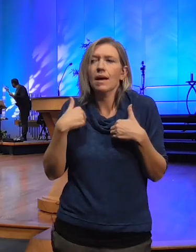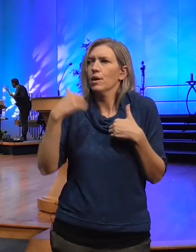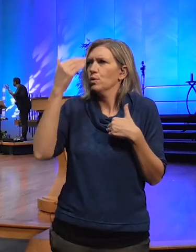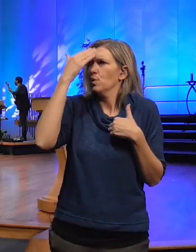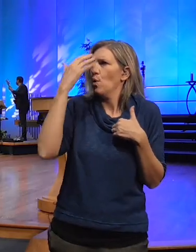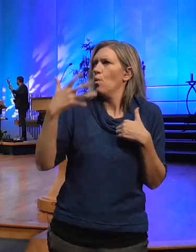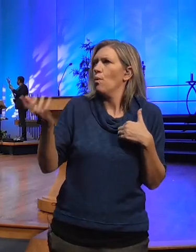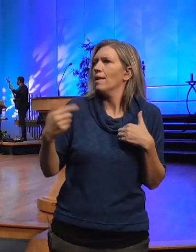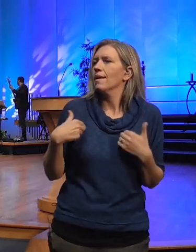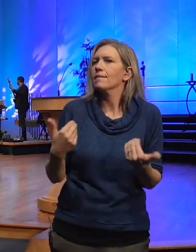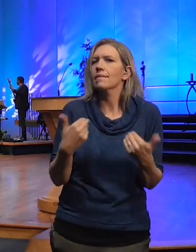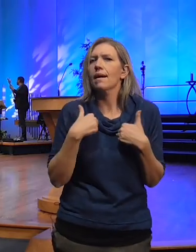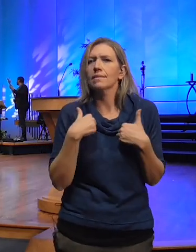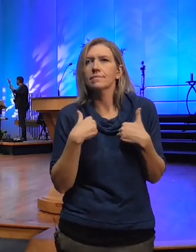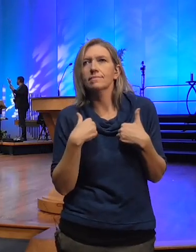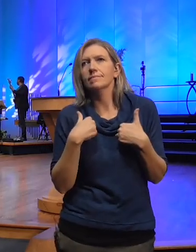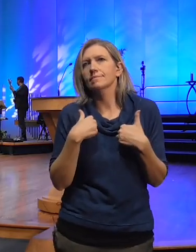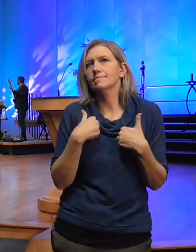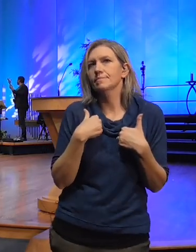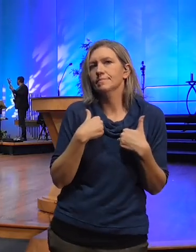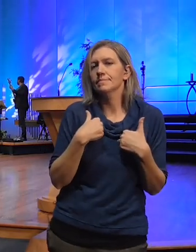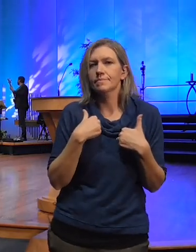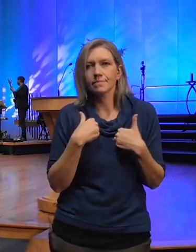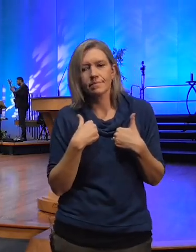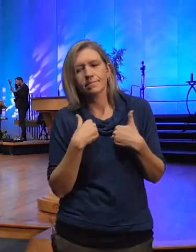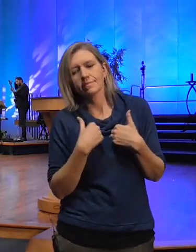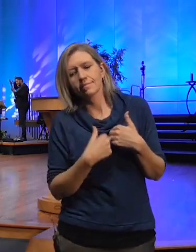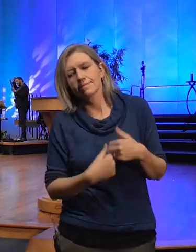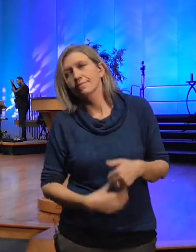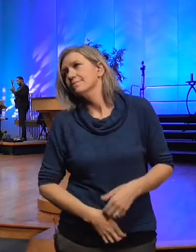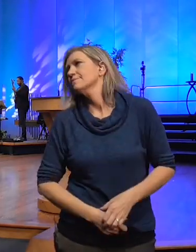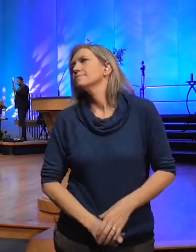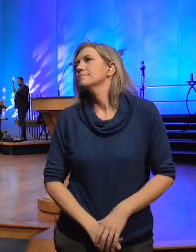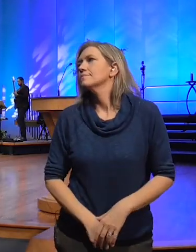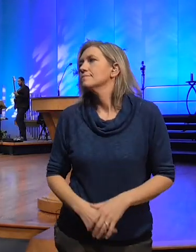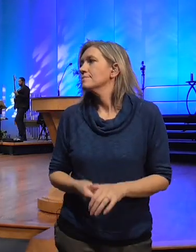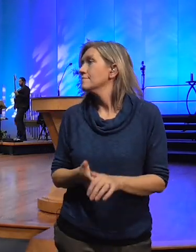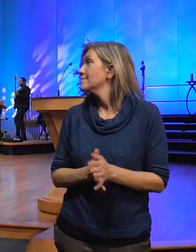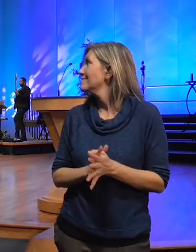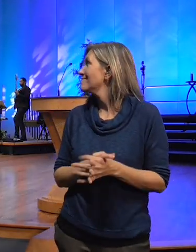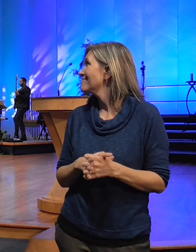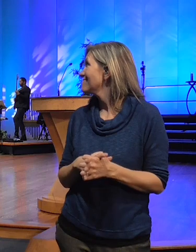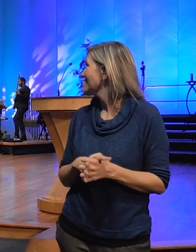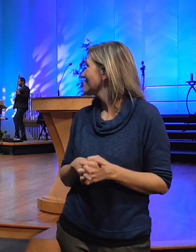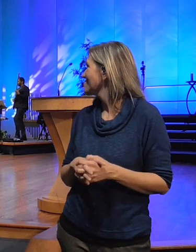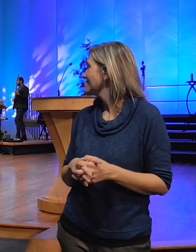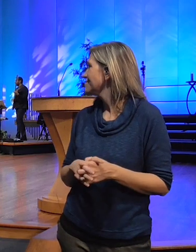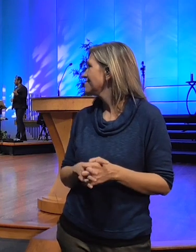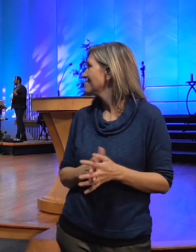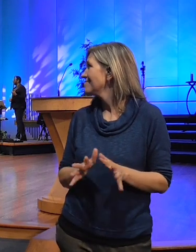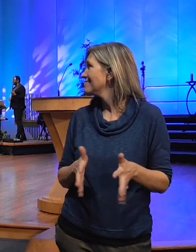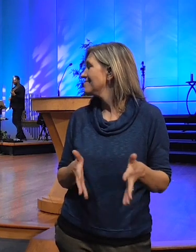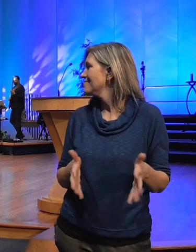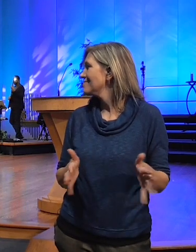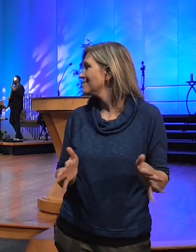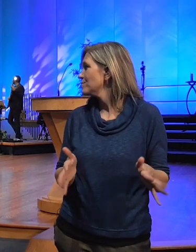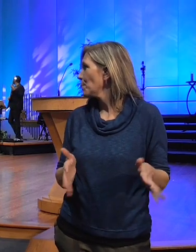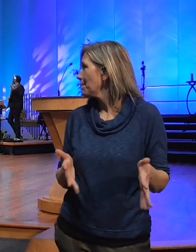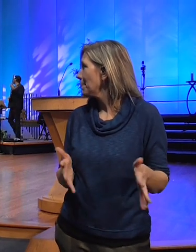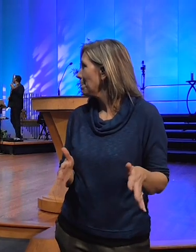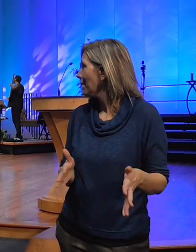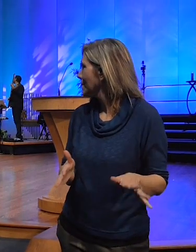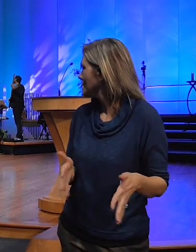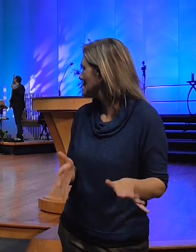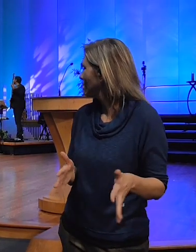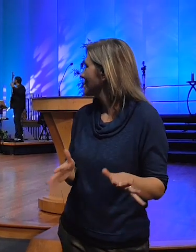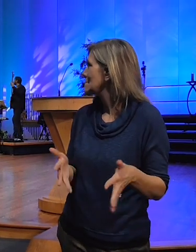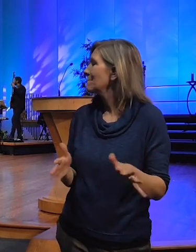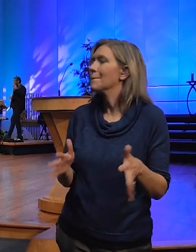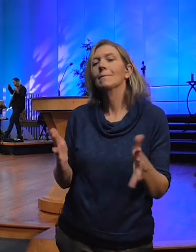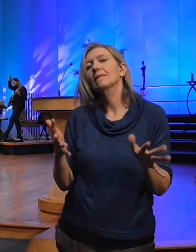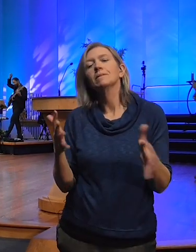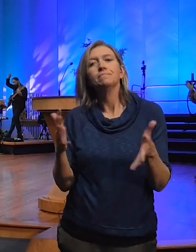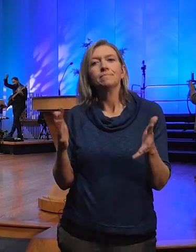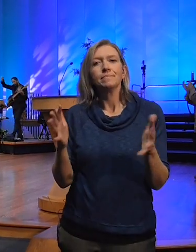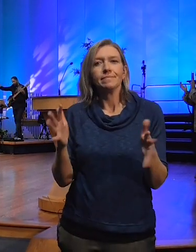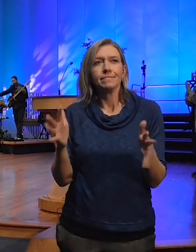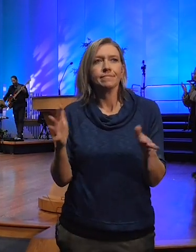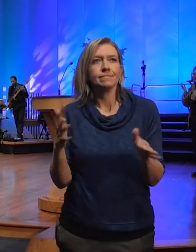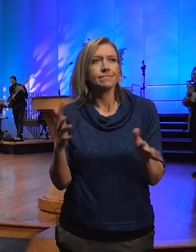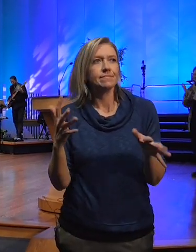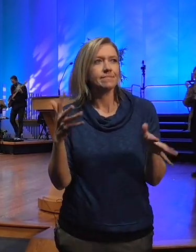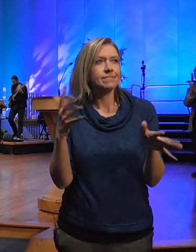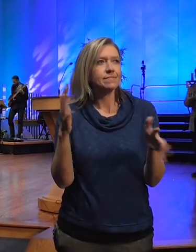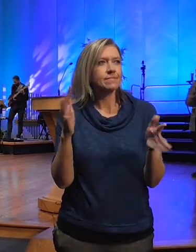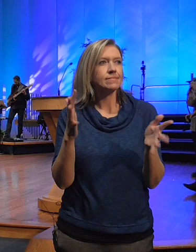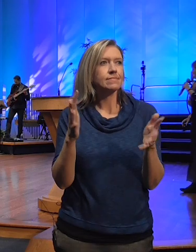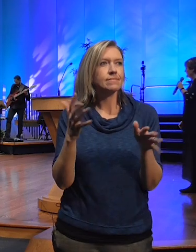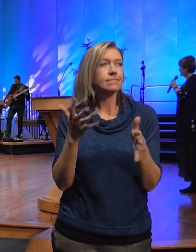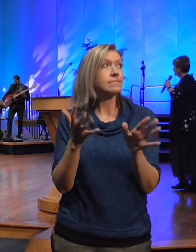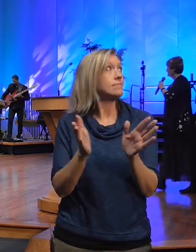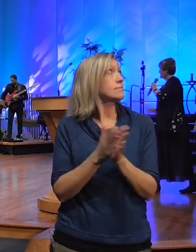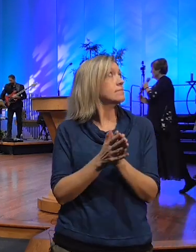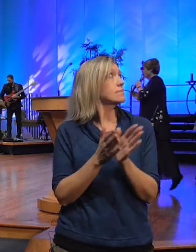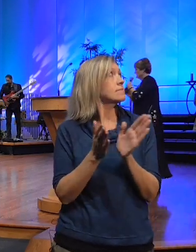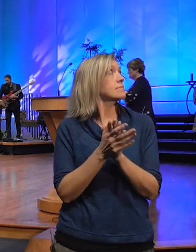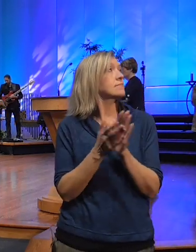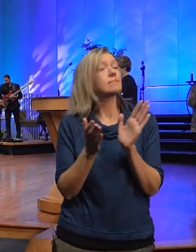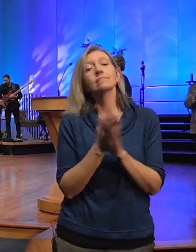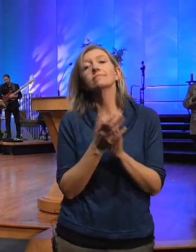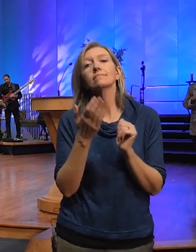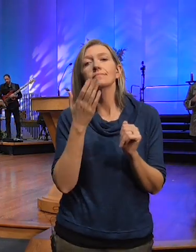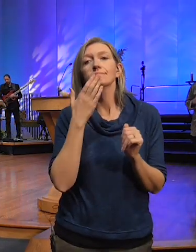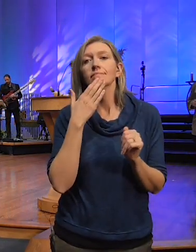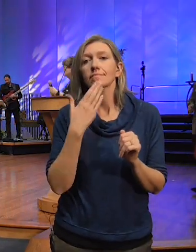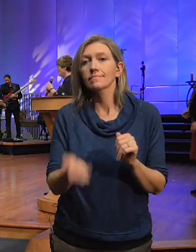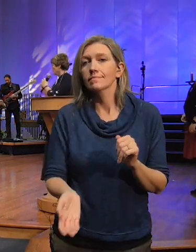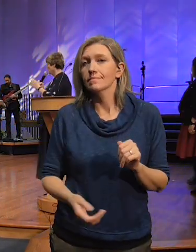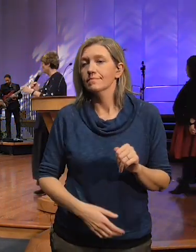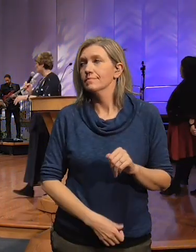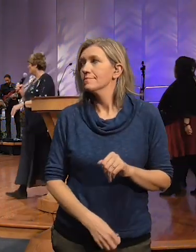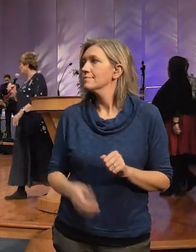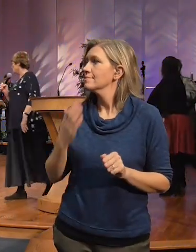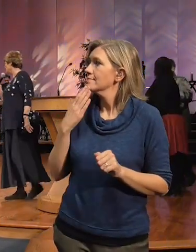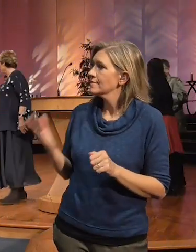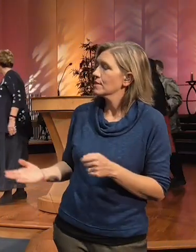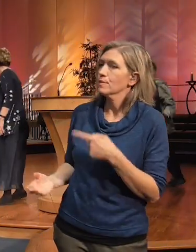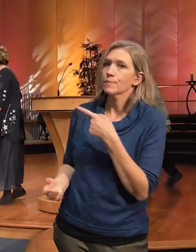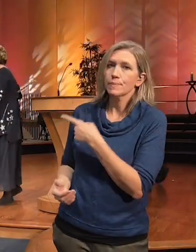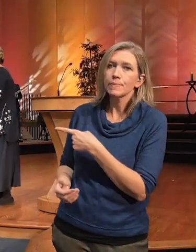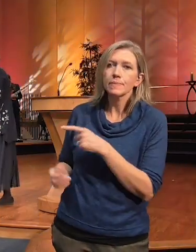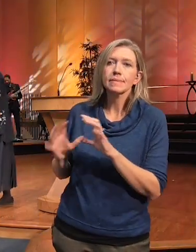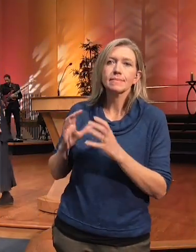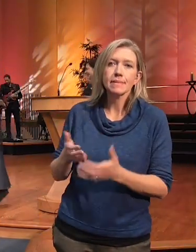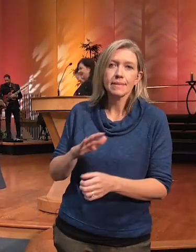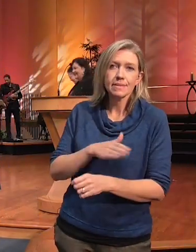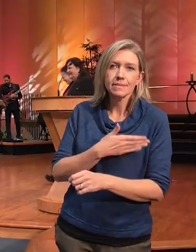got thank you thank you thank you to Tom and the band that is a great reminder just